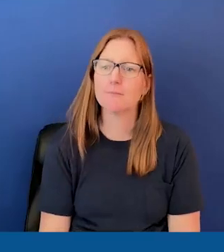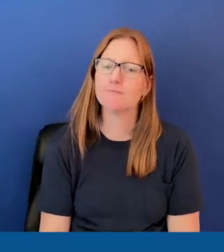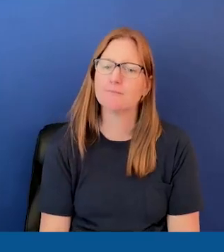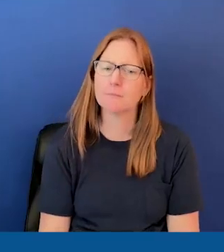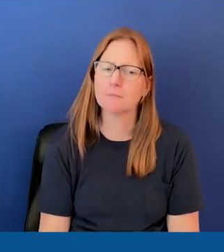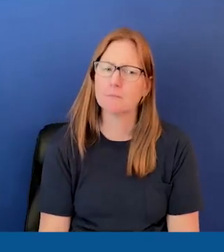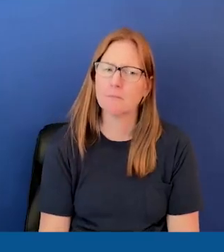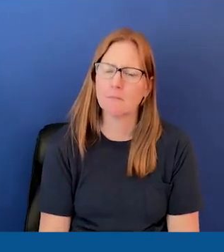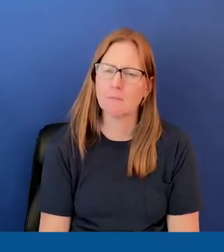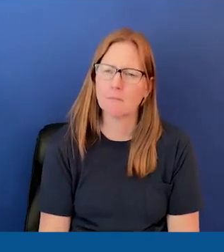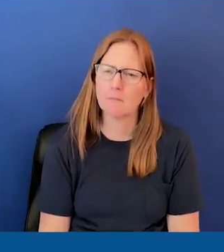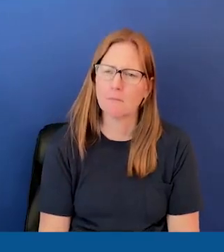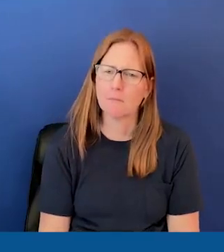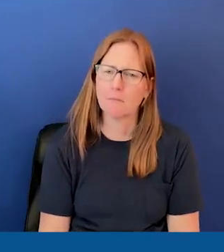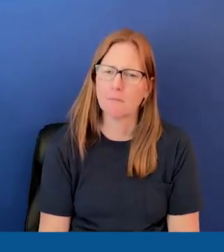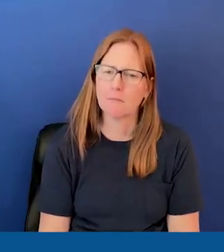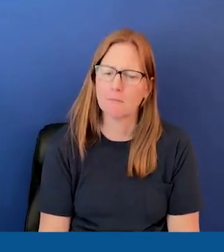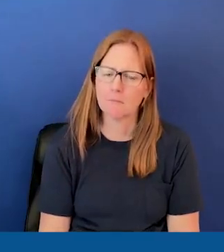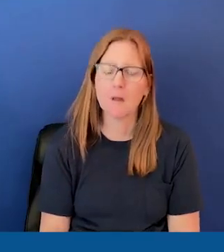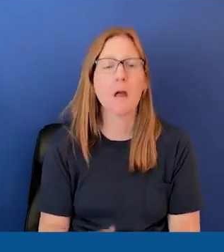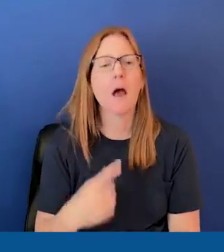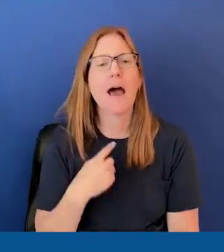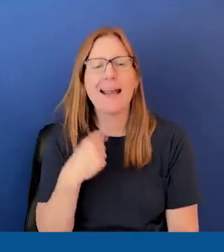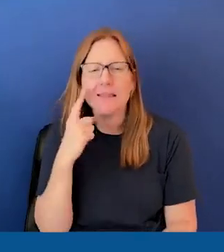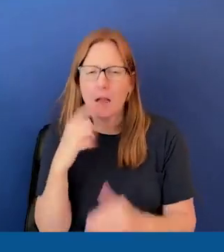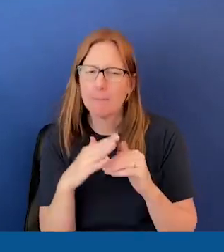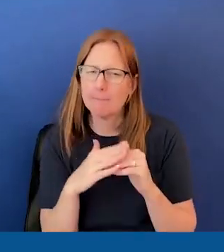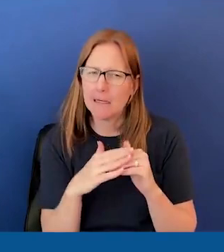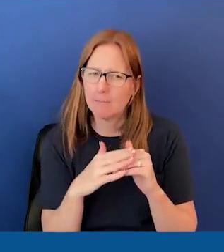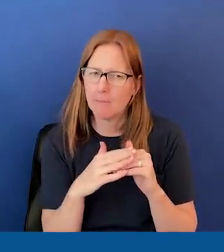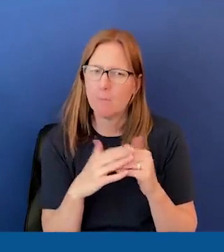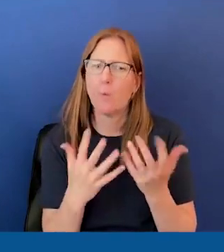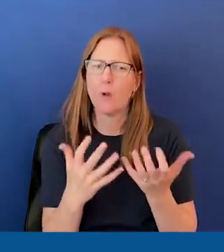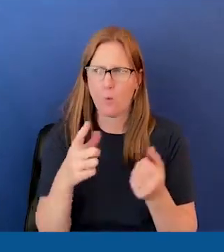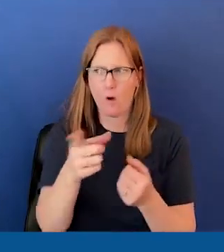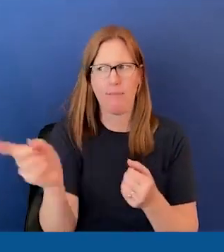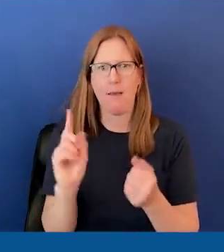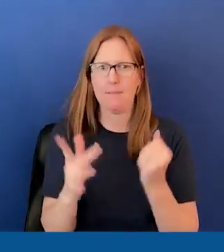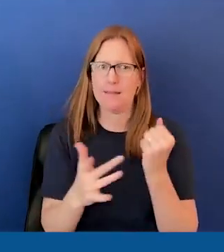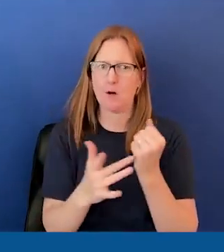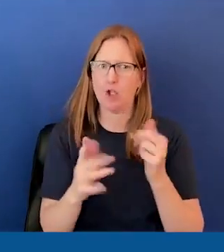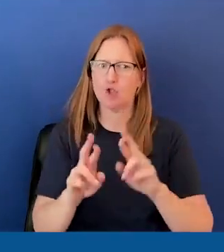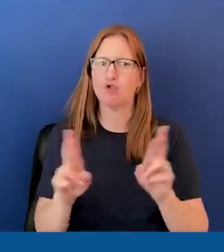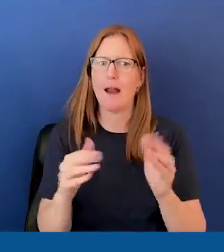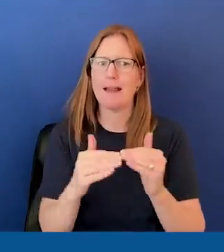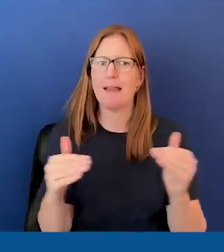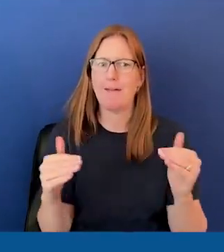[Jennifer Johnson]: I would think they, we at least want as a minimum for them to be at the technology readiness level of three.